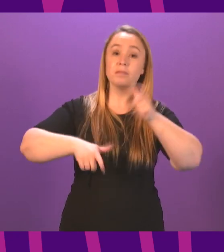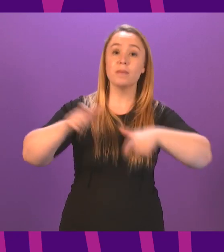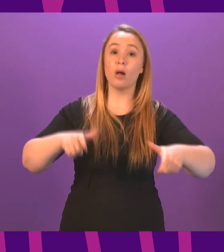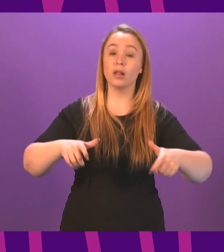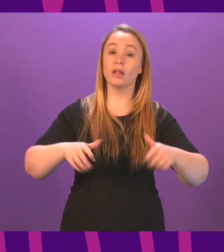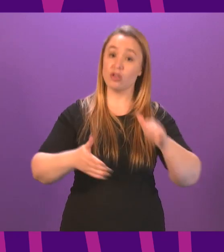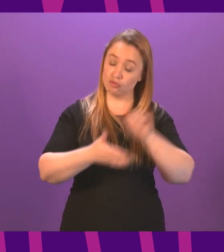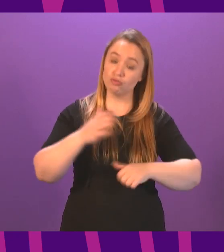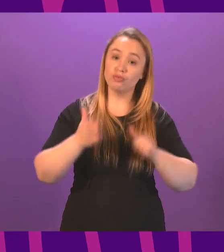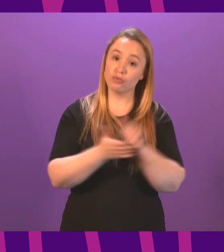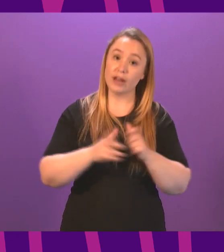and cutting crime.